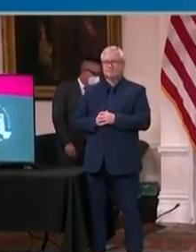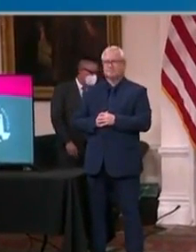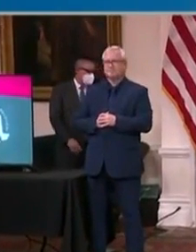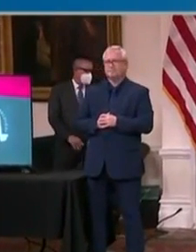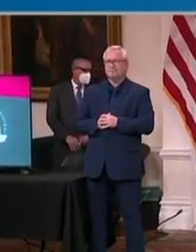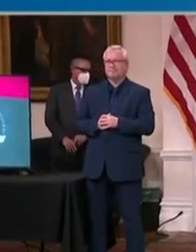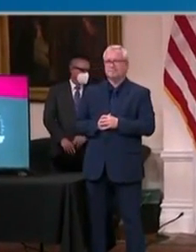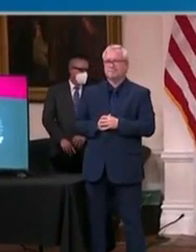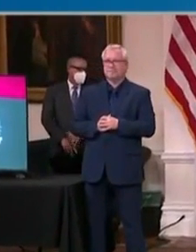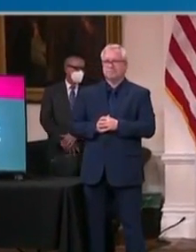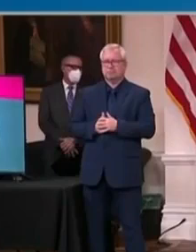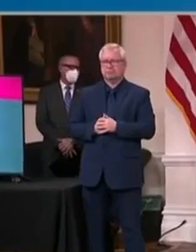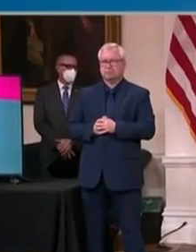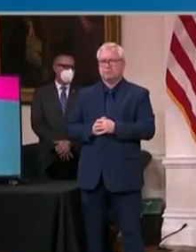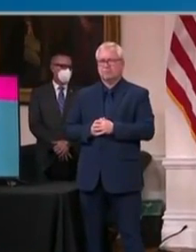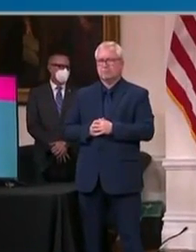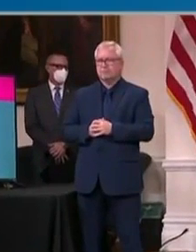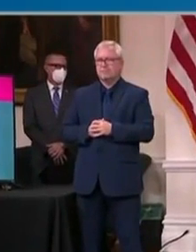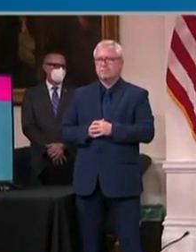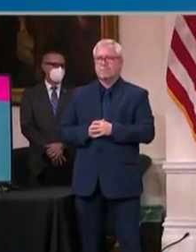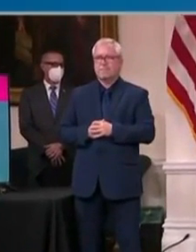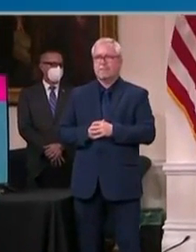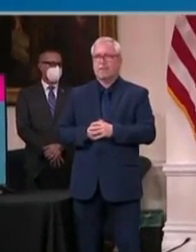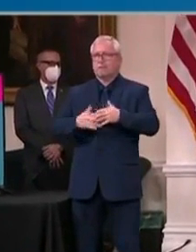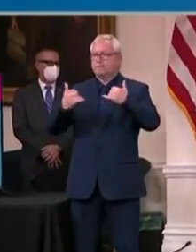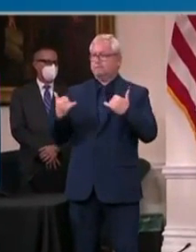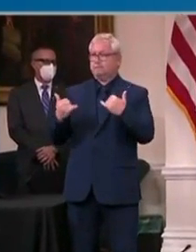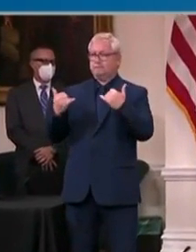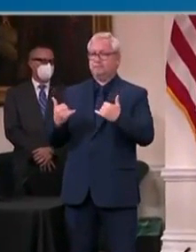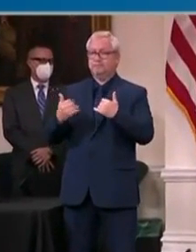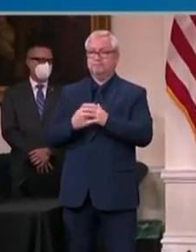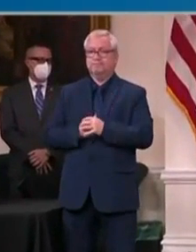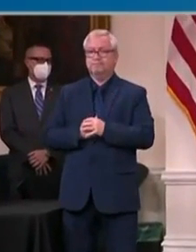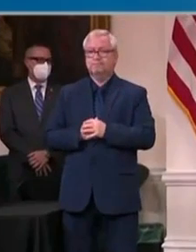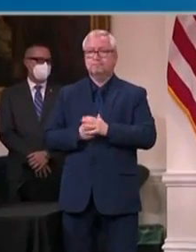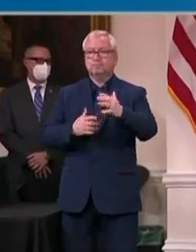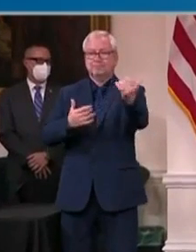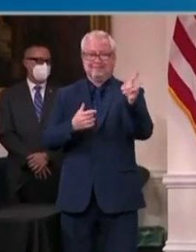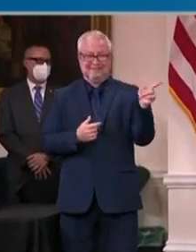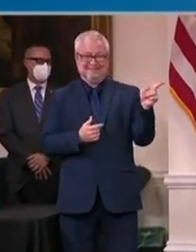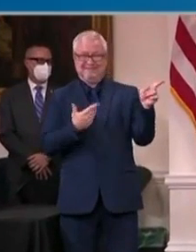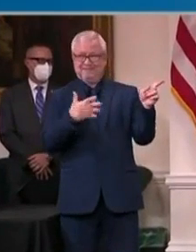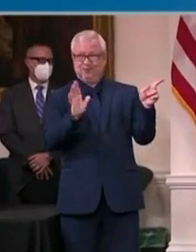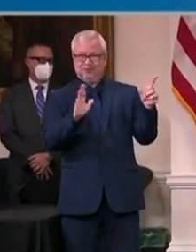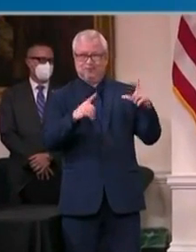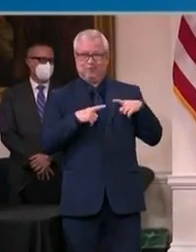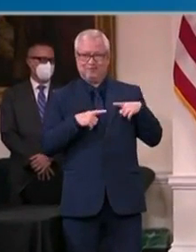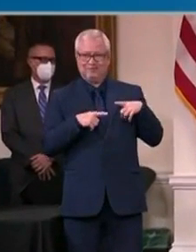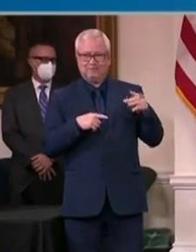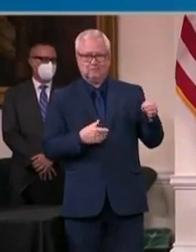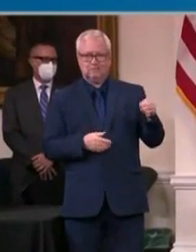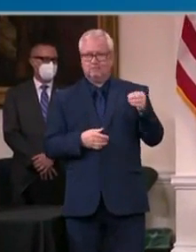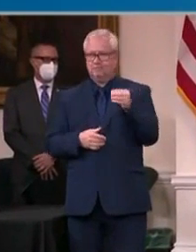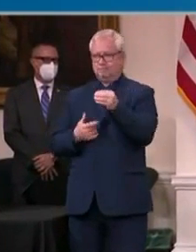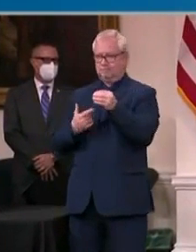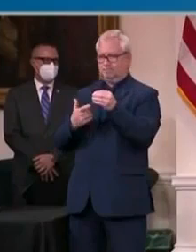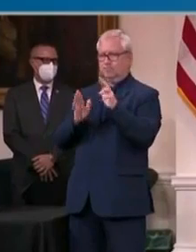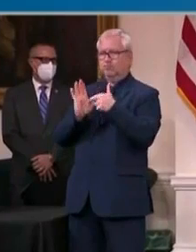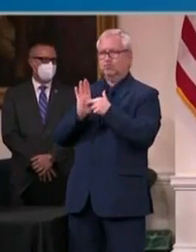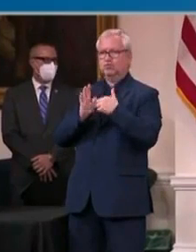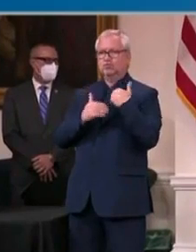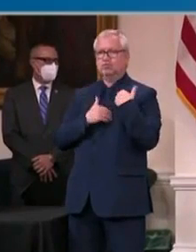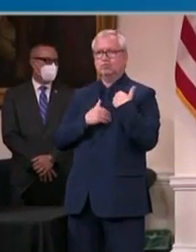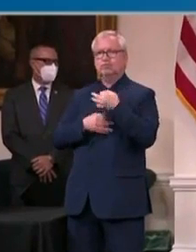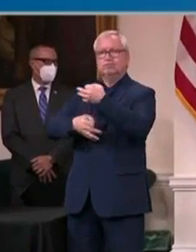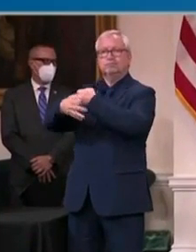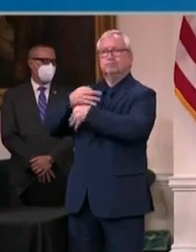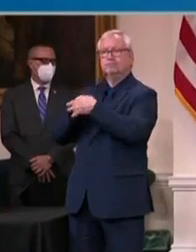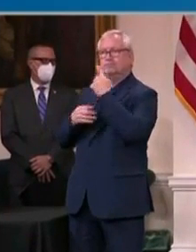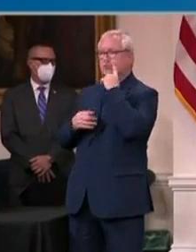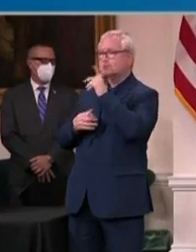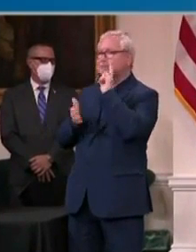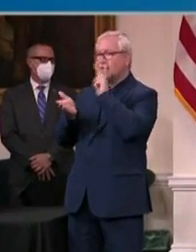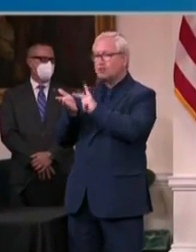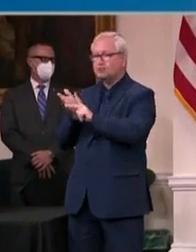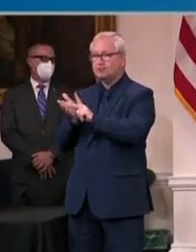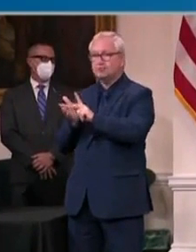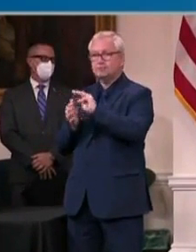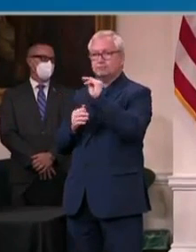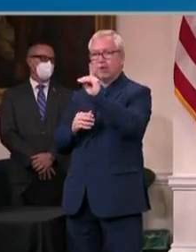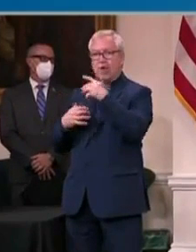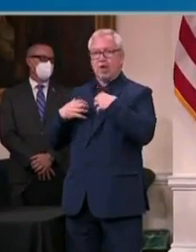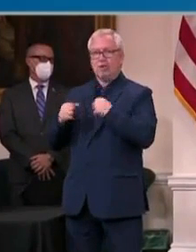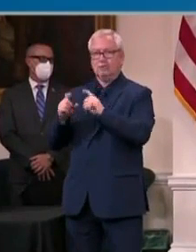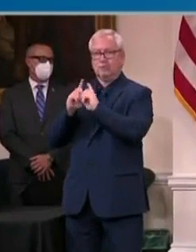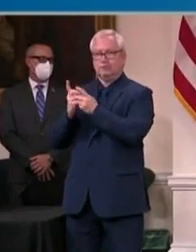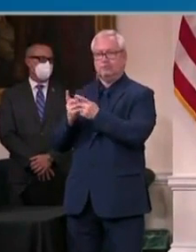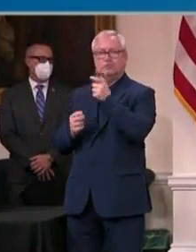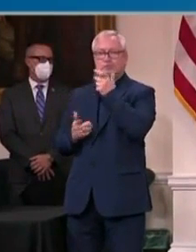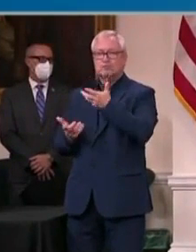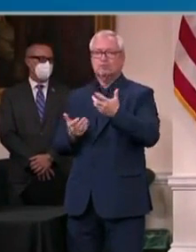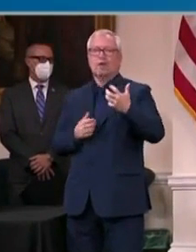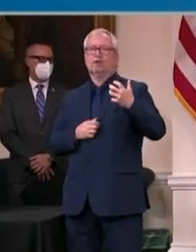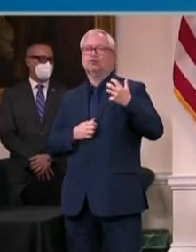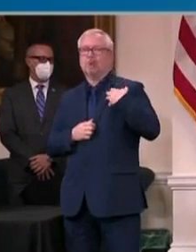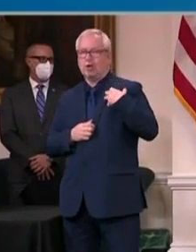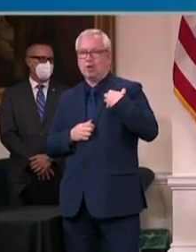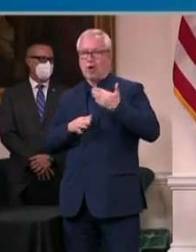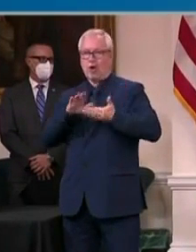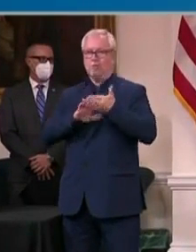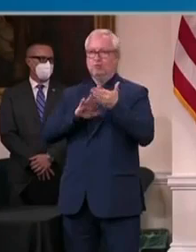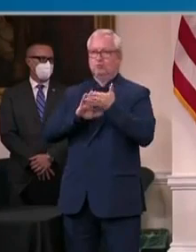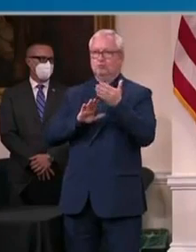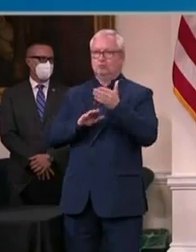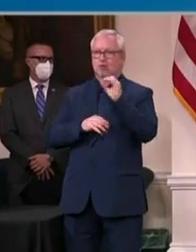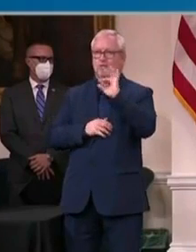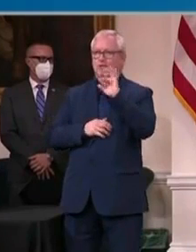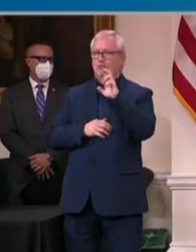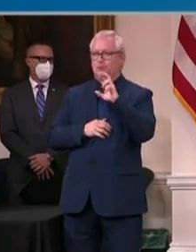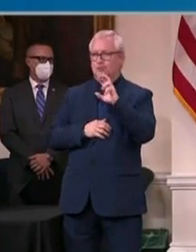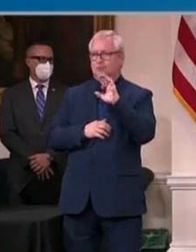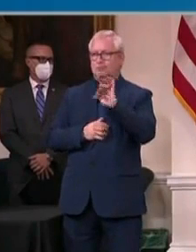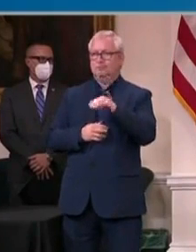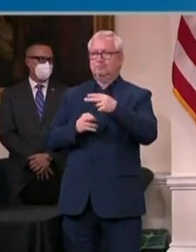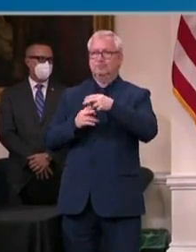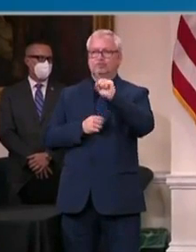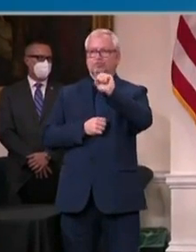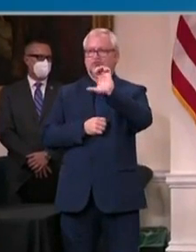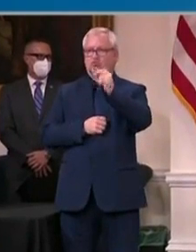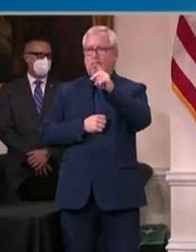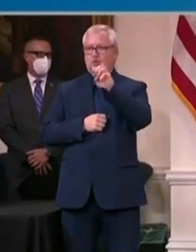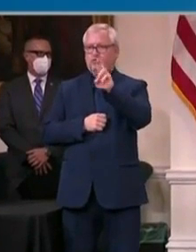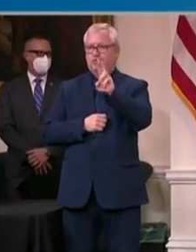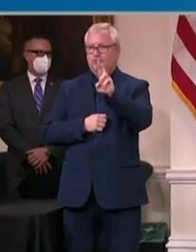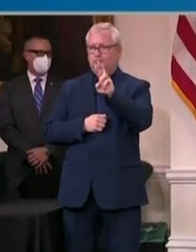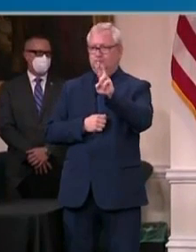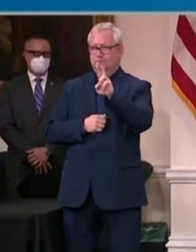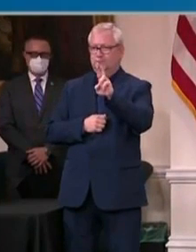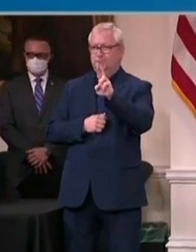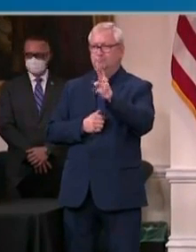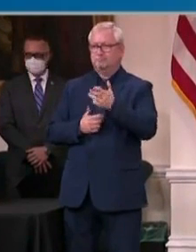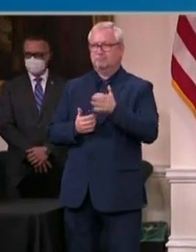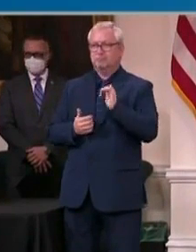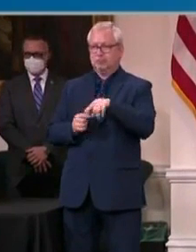FOR HIS MANY YEARS OF SERVIC STEPPING INTO HIS SHOES IMMEDIATELY AS THE ACTING SECRETARY OF THE MARYLAND DEPARTMENT OF HEALTH WILL BE THE DEPARTMENT AS CHIEF OPERATING